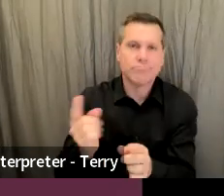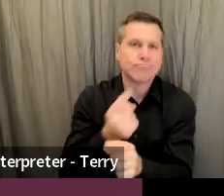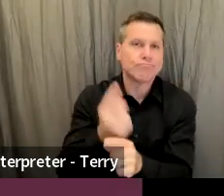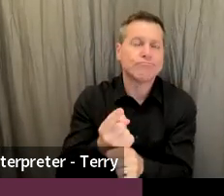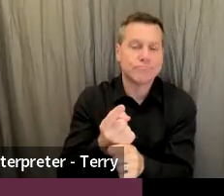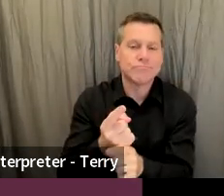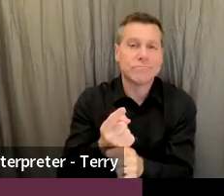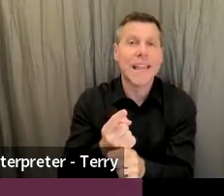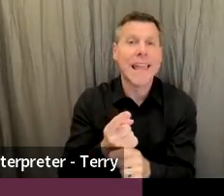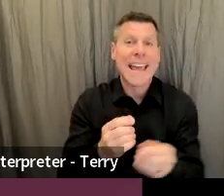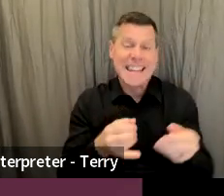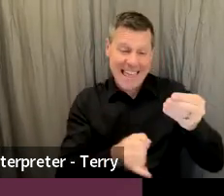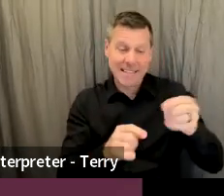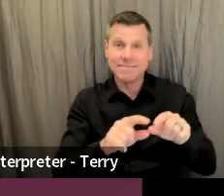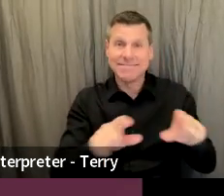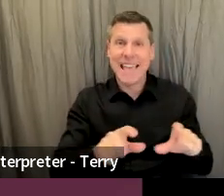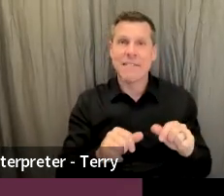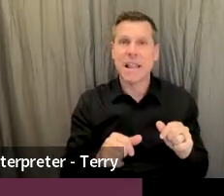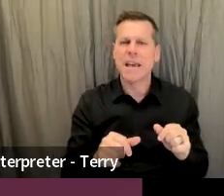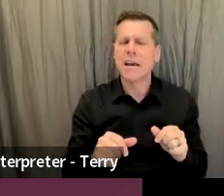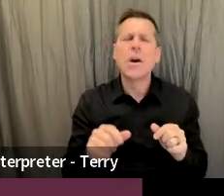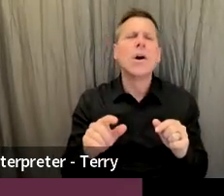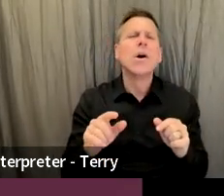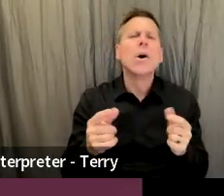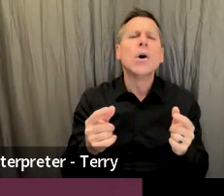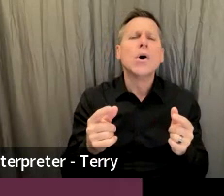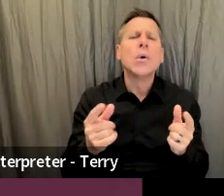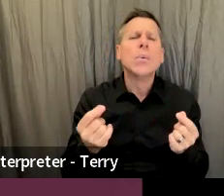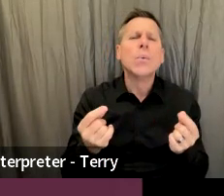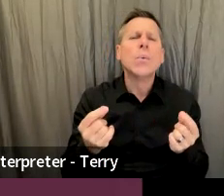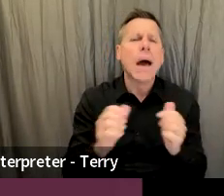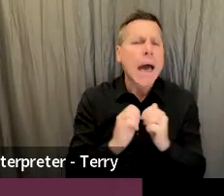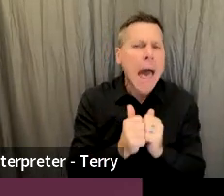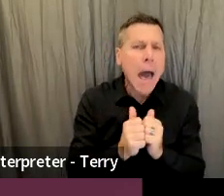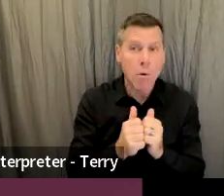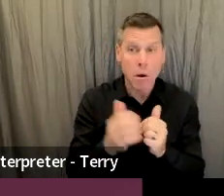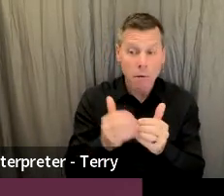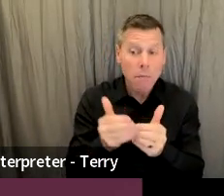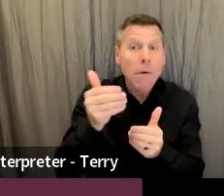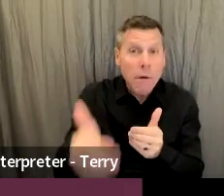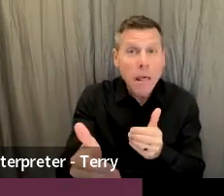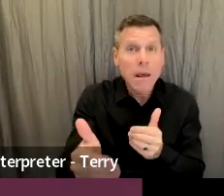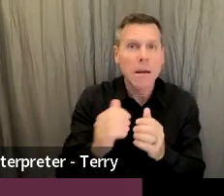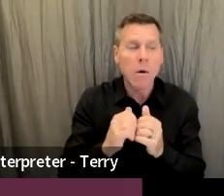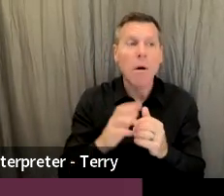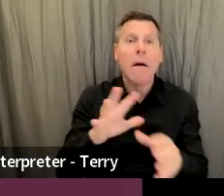about how you are already implementing these practices. Or how you would like to implement these practices as you revise